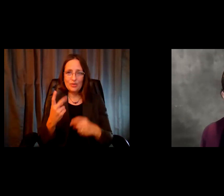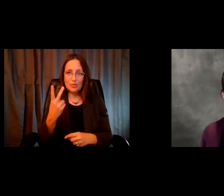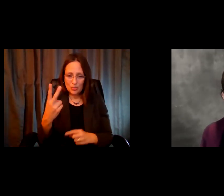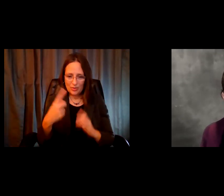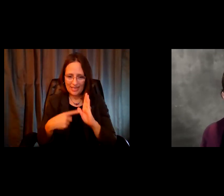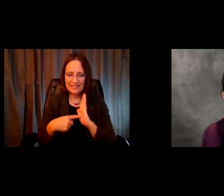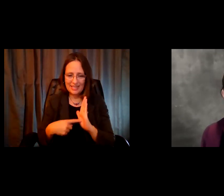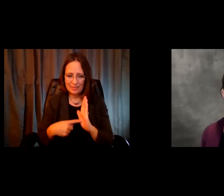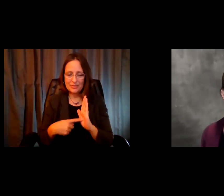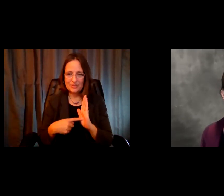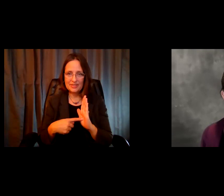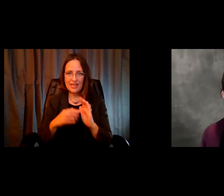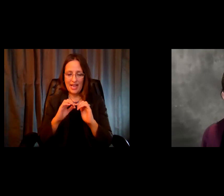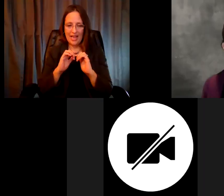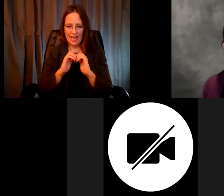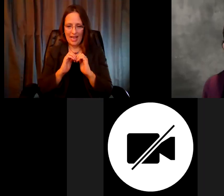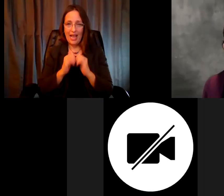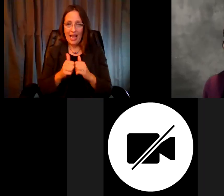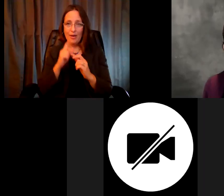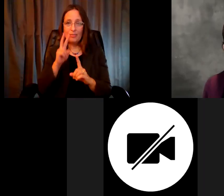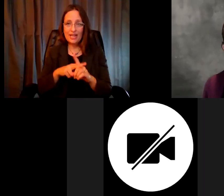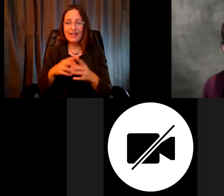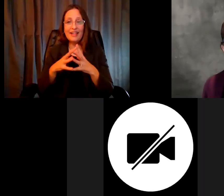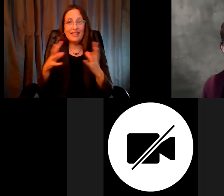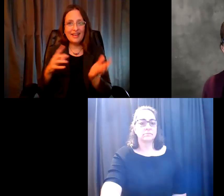know what's going to work because I will never been in your office before in this situation.